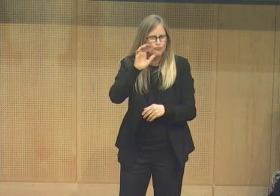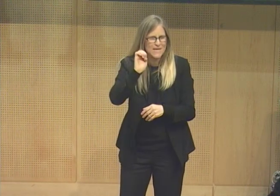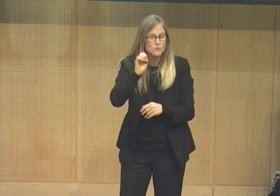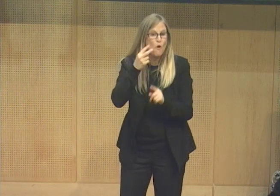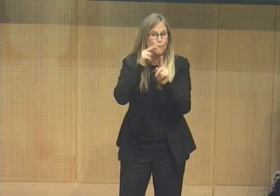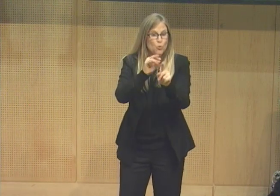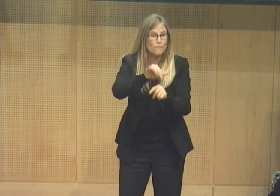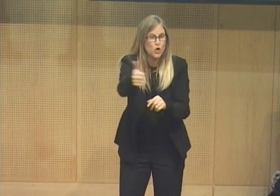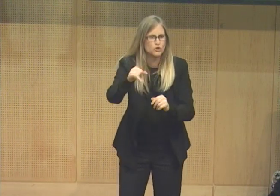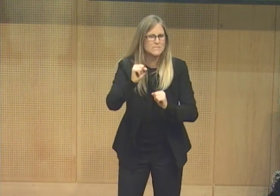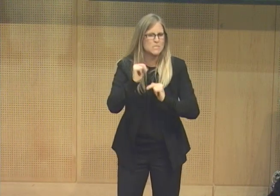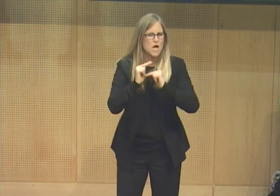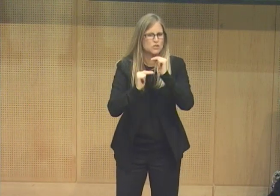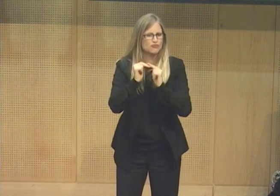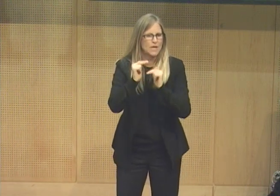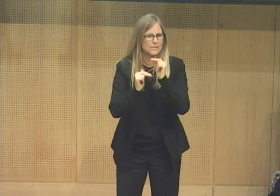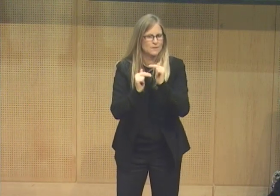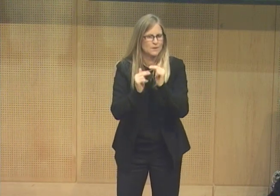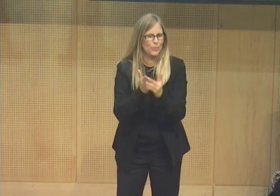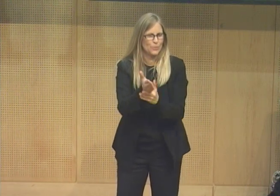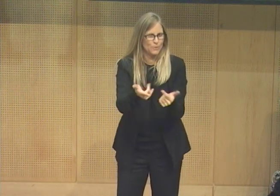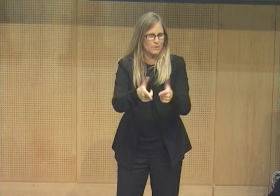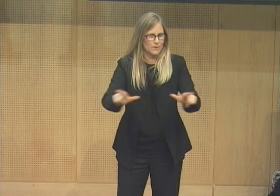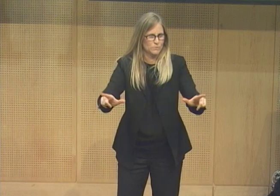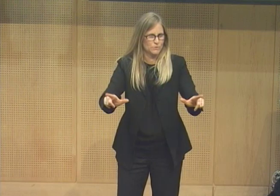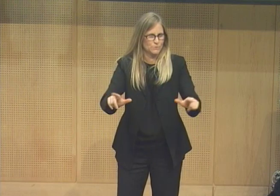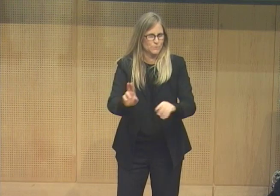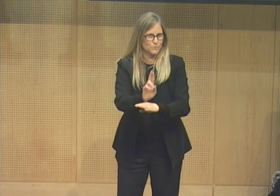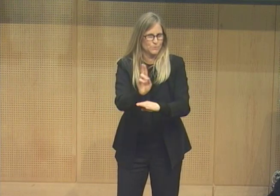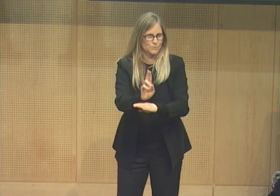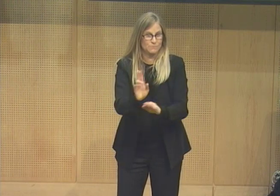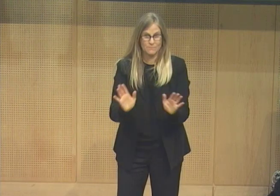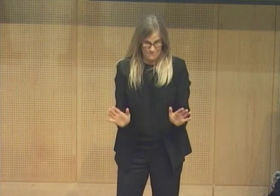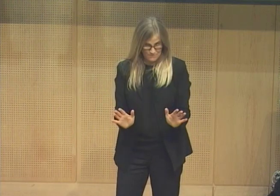as evidenced by their language use?